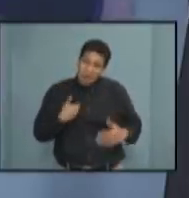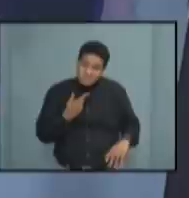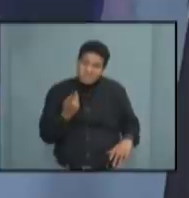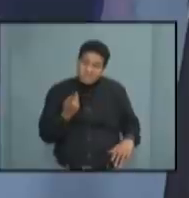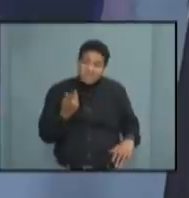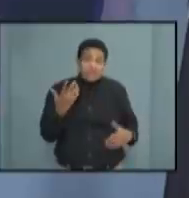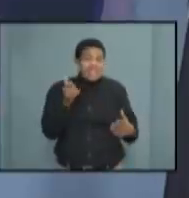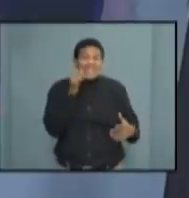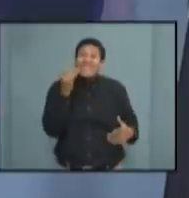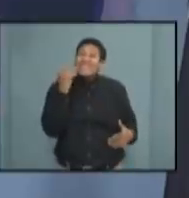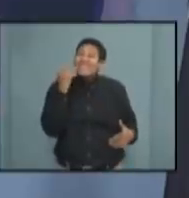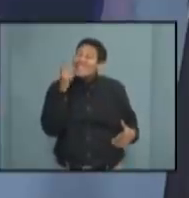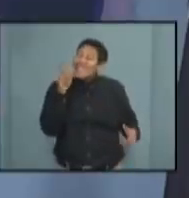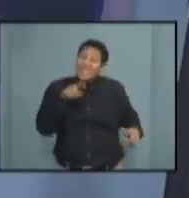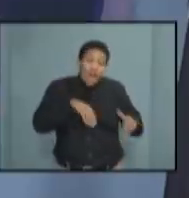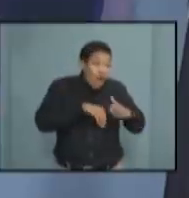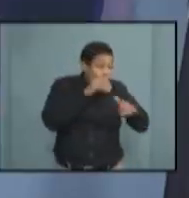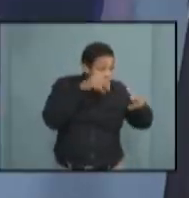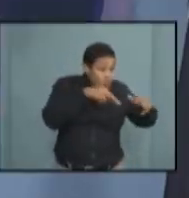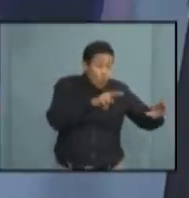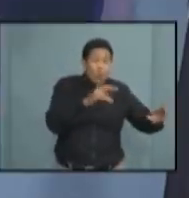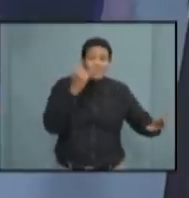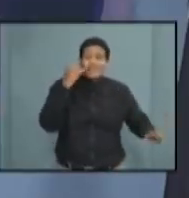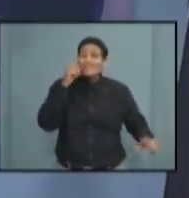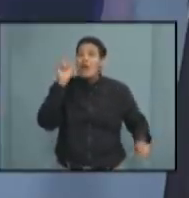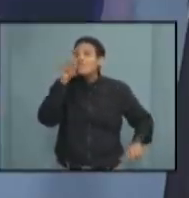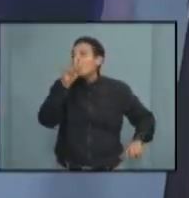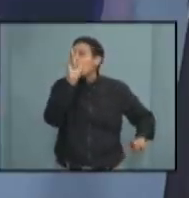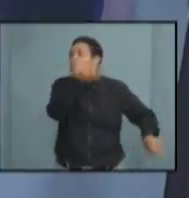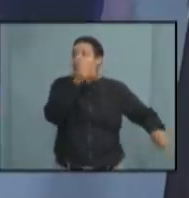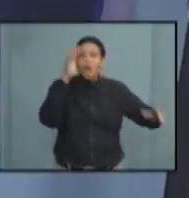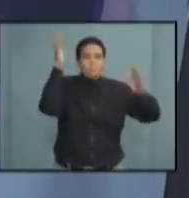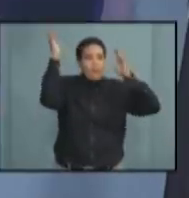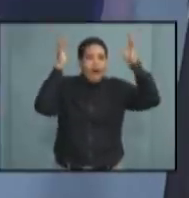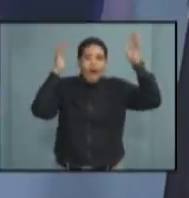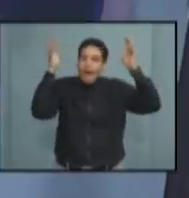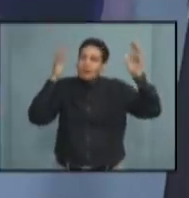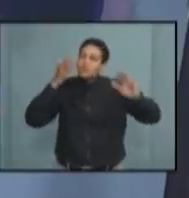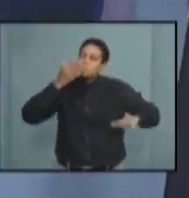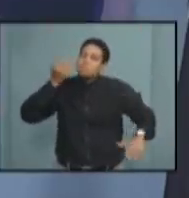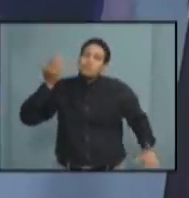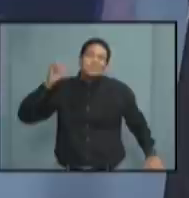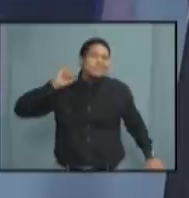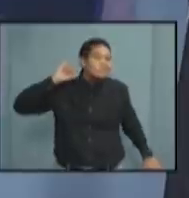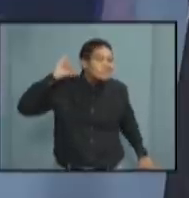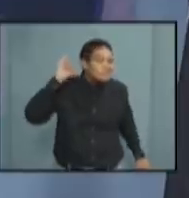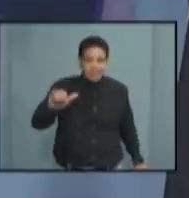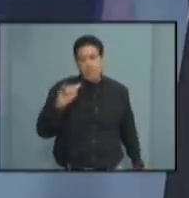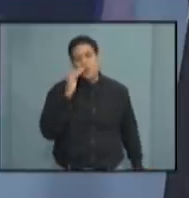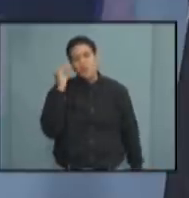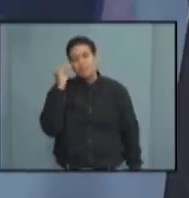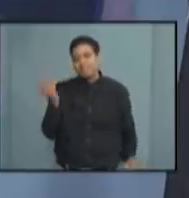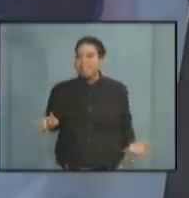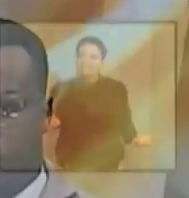road if you don't have to go to the market stay at all